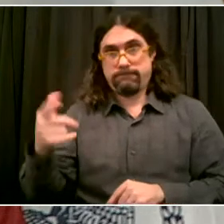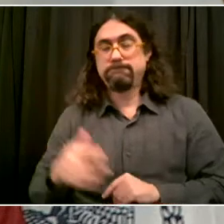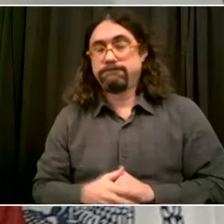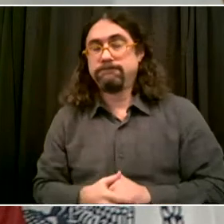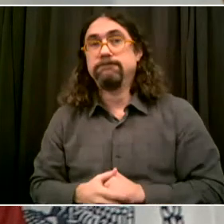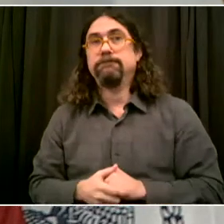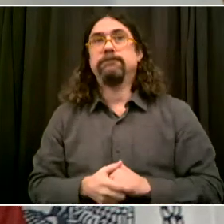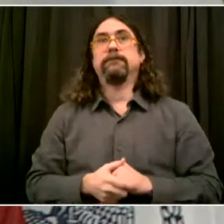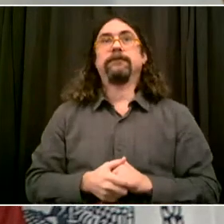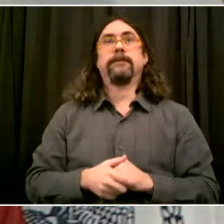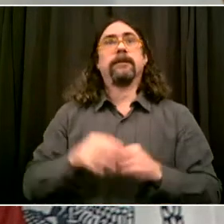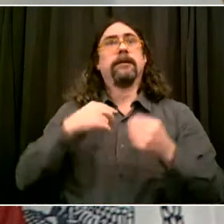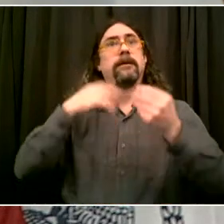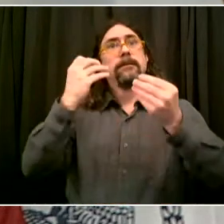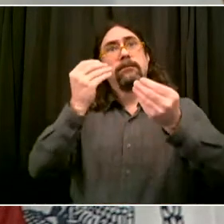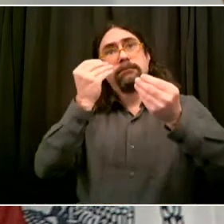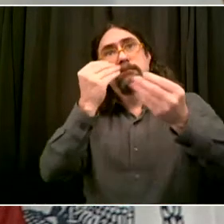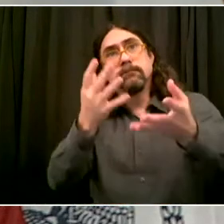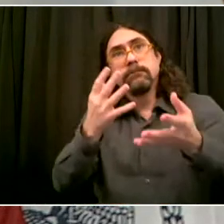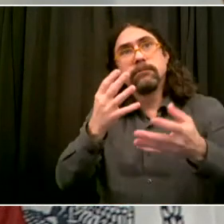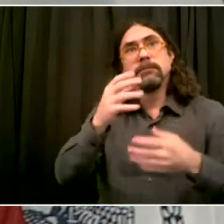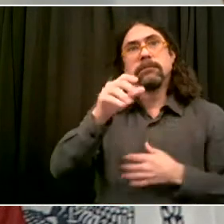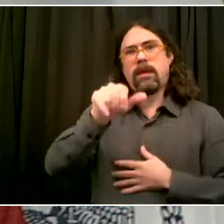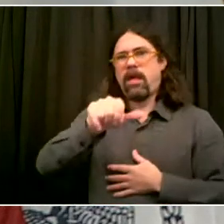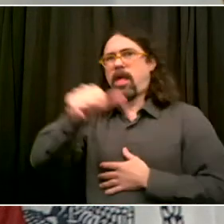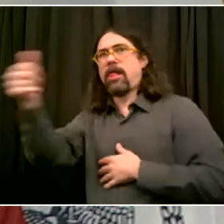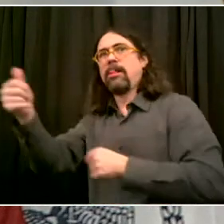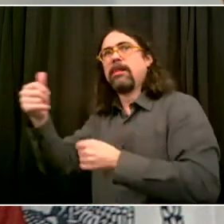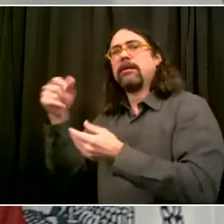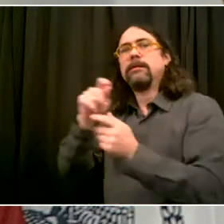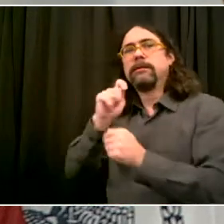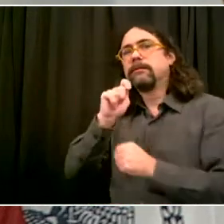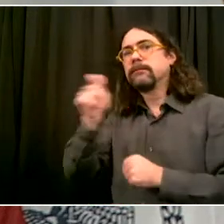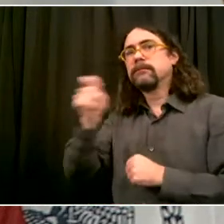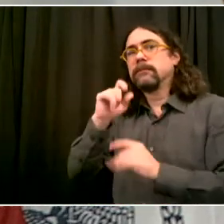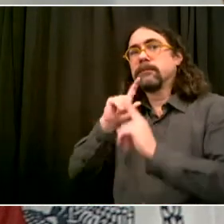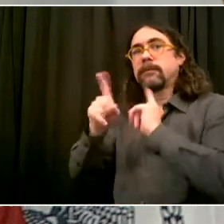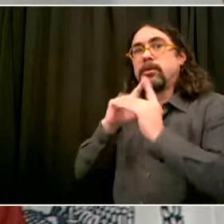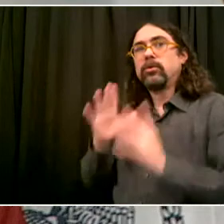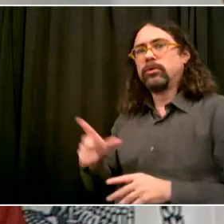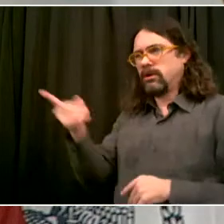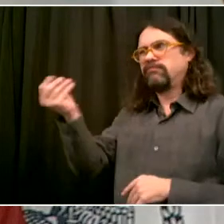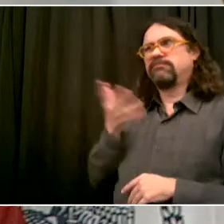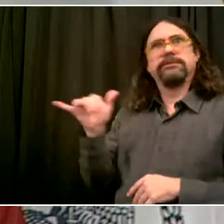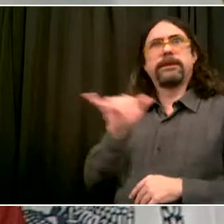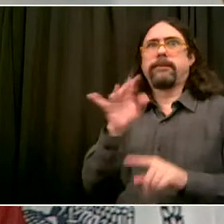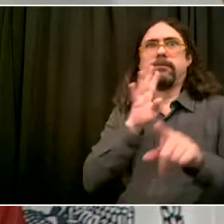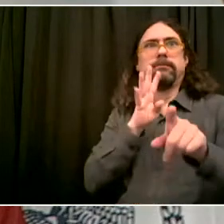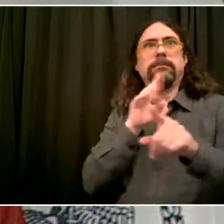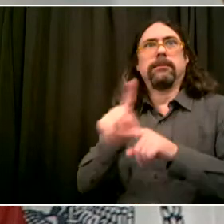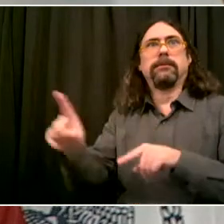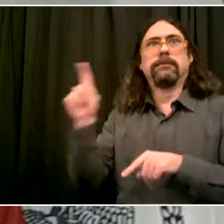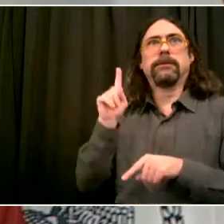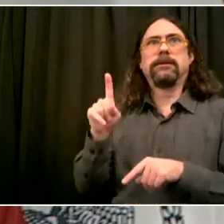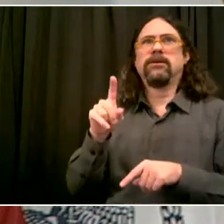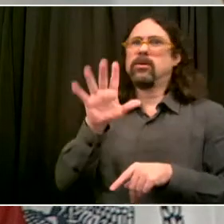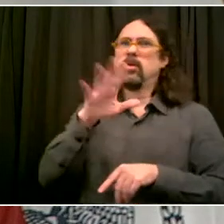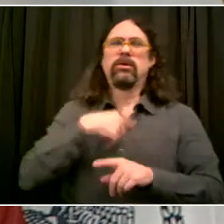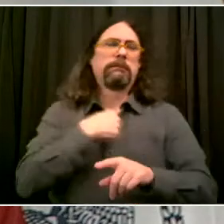FRIDAY, A CALLER TO WNYC. I'M REALLY TROUBLED WHAT I